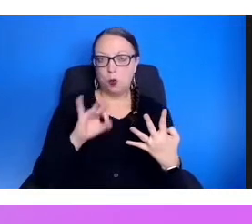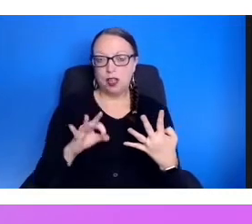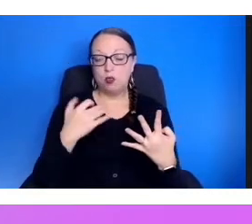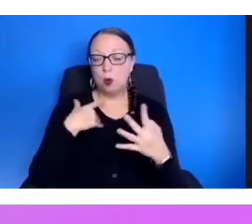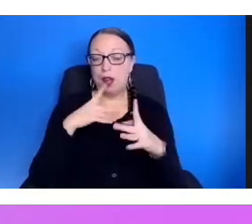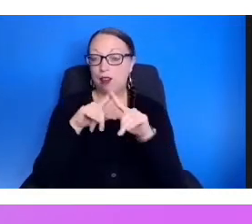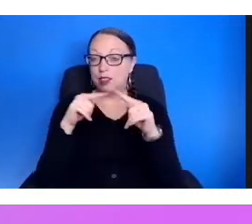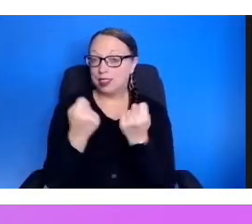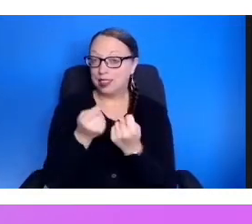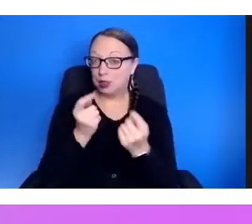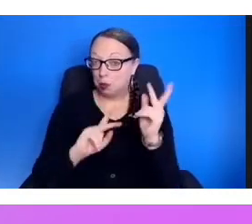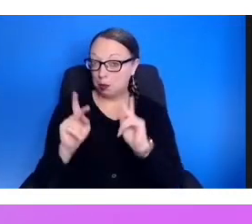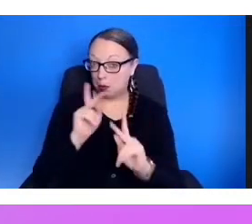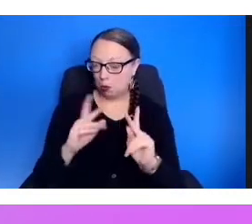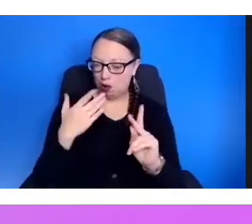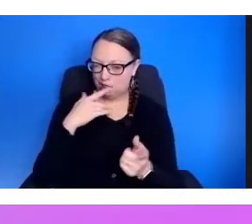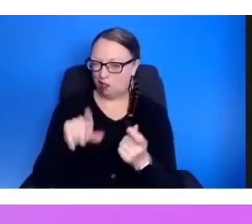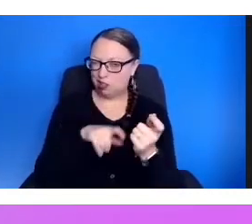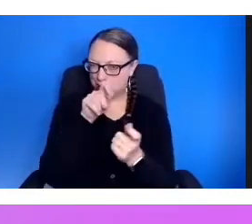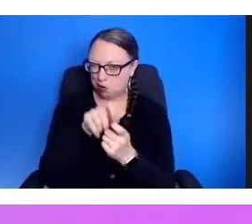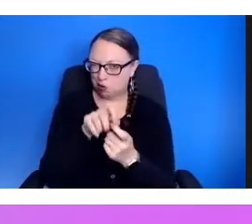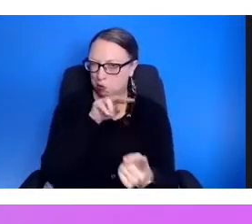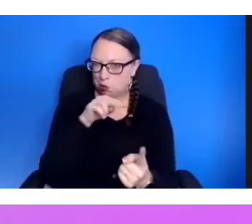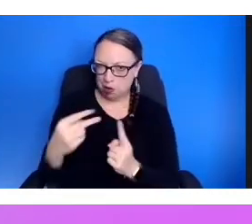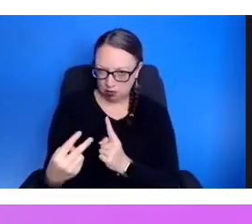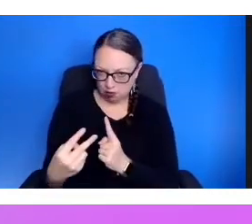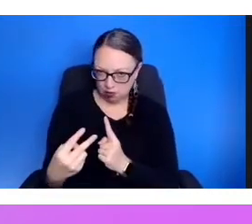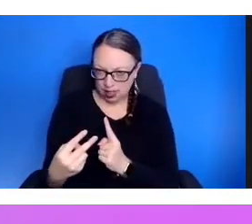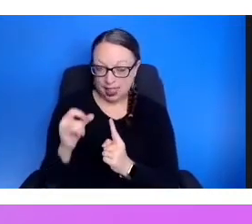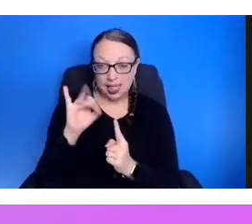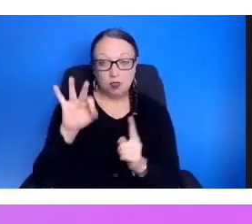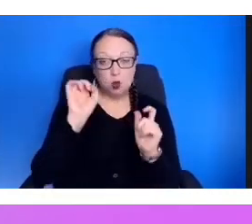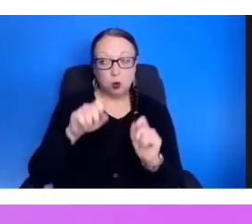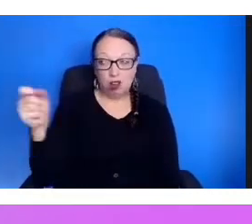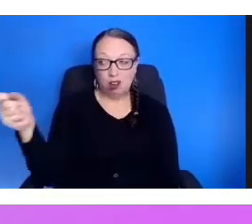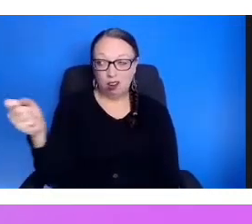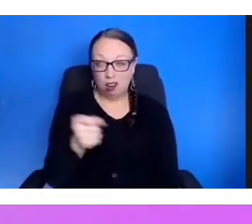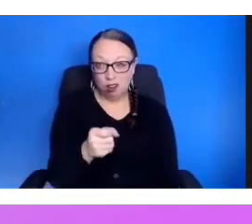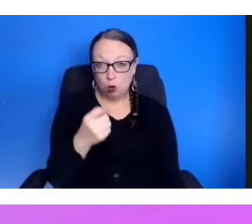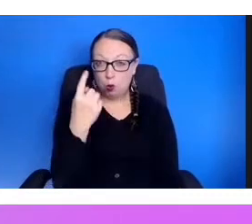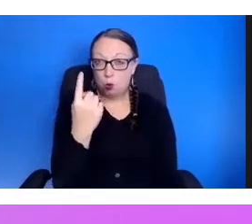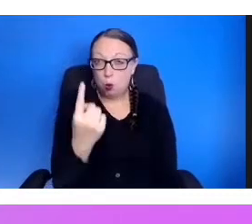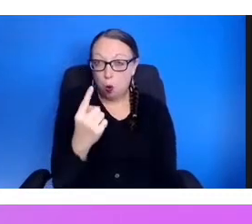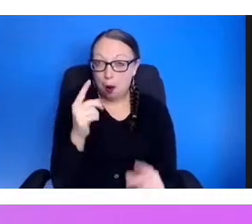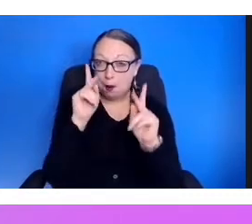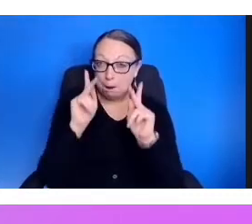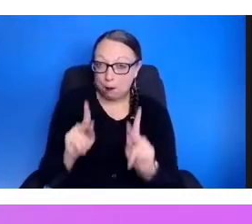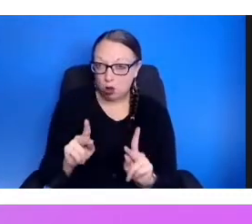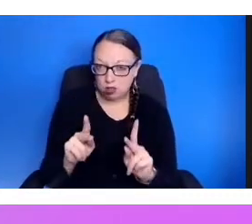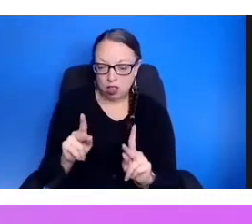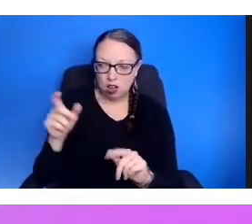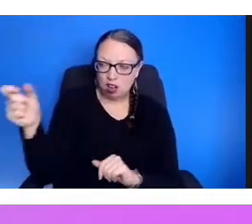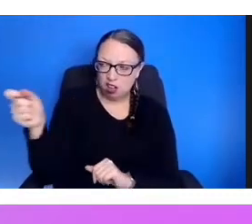and they've got a particular perspective if you can only bring one person in bring one person in who is as different to that group of people